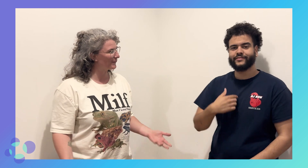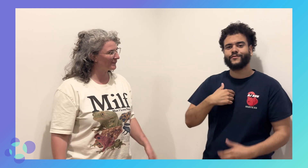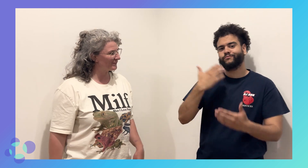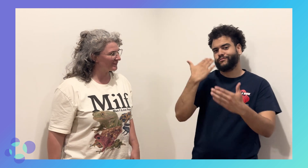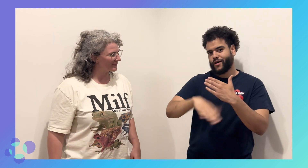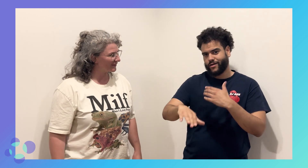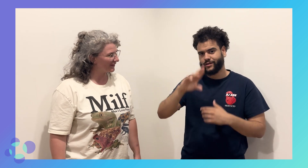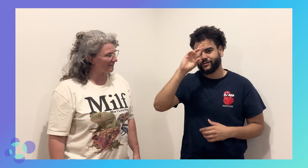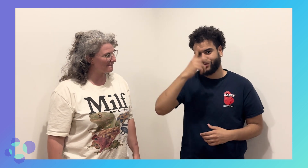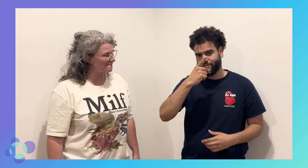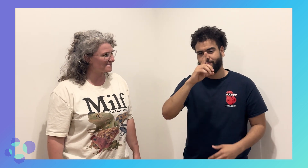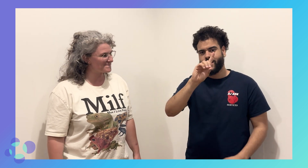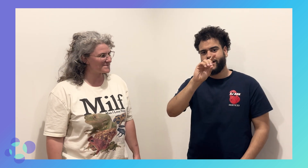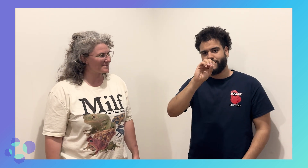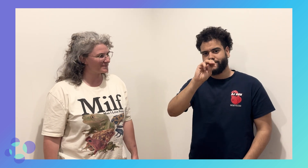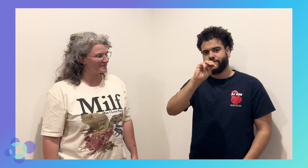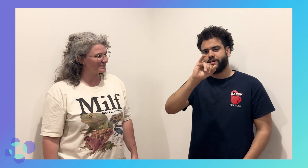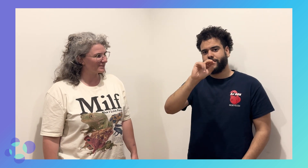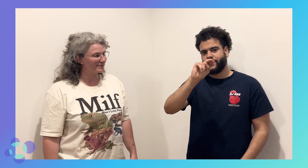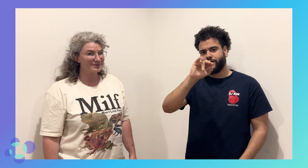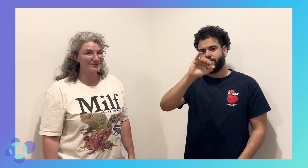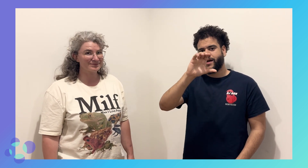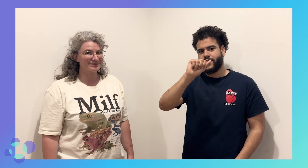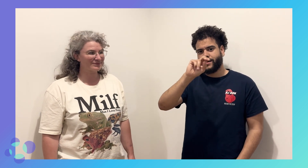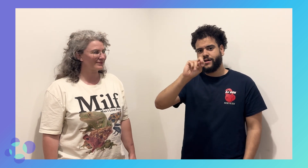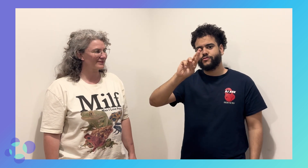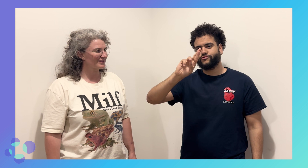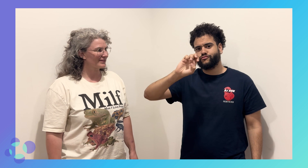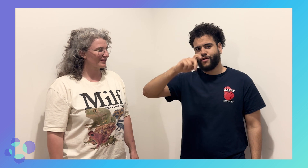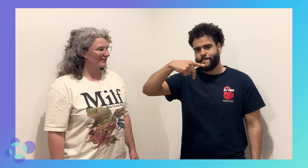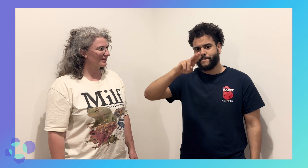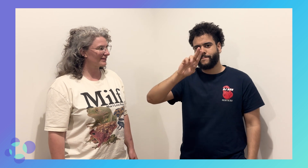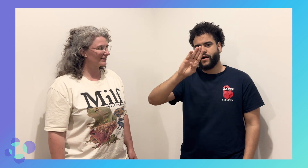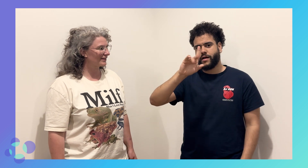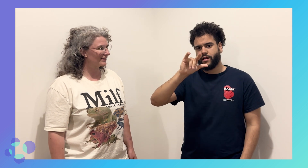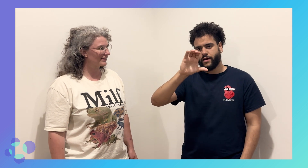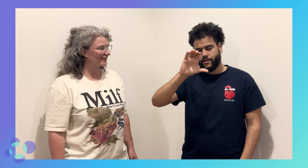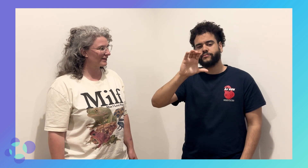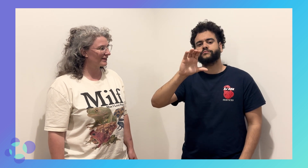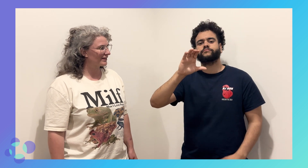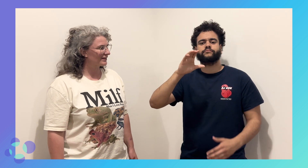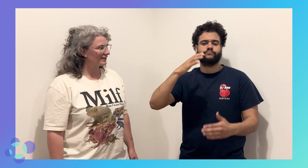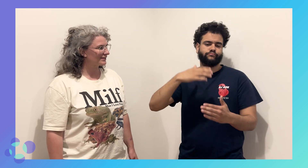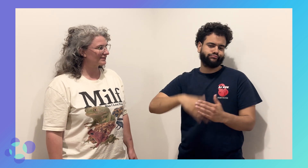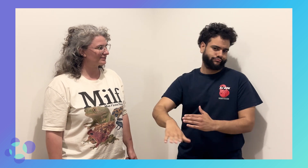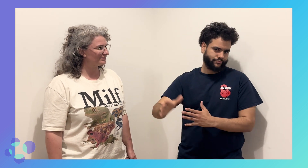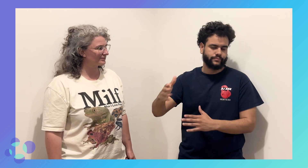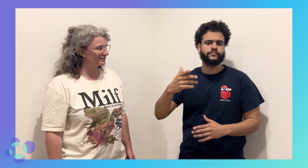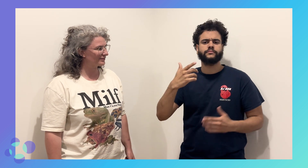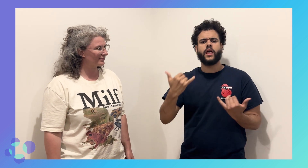I was born in the Dominican Republic. I grew up there.